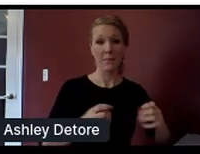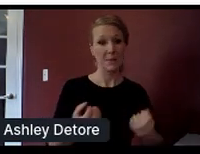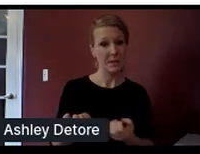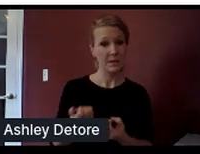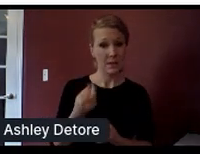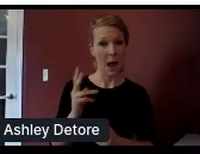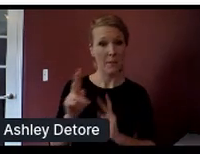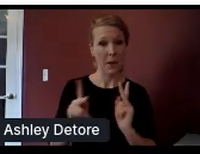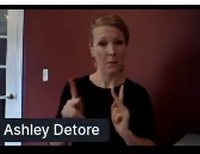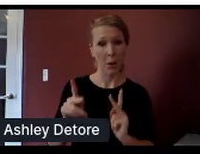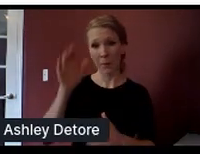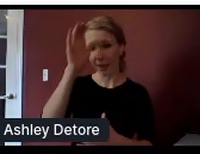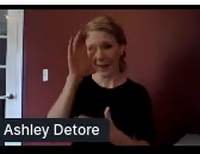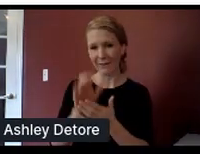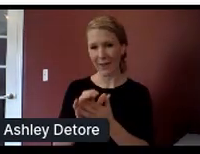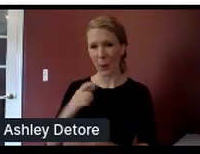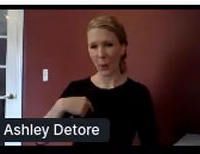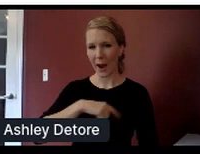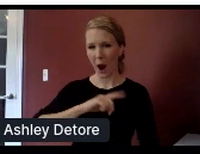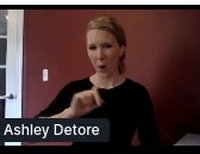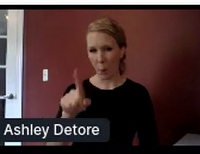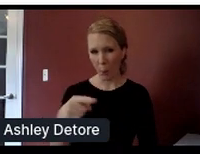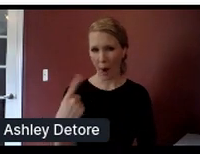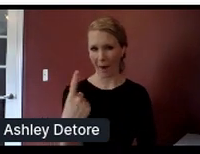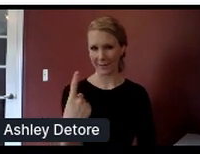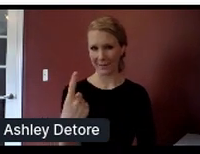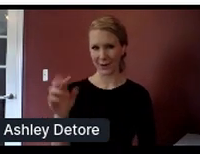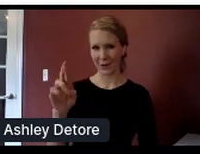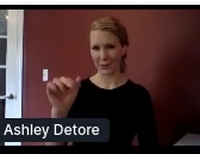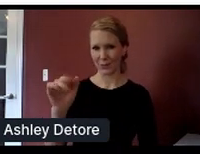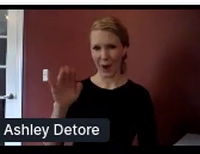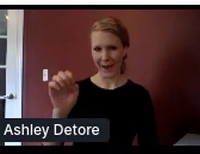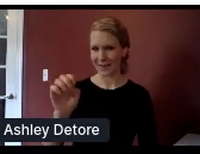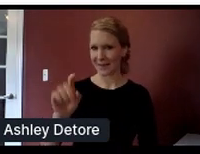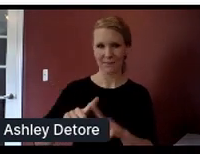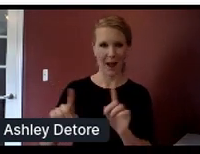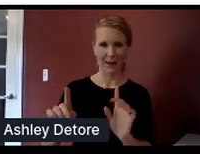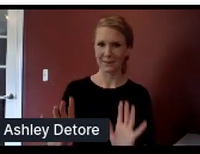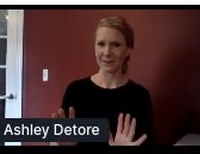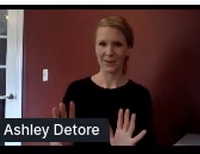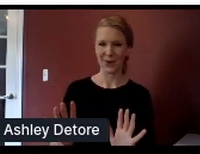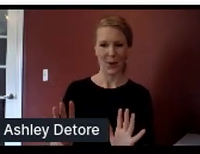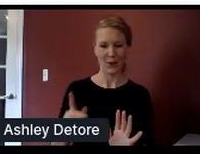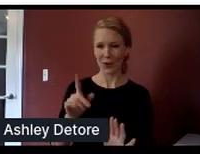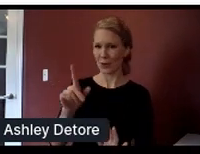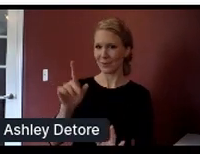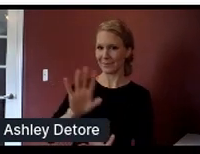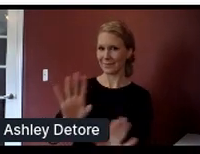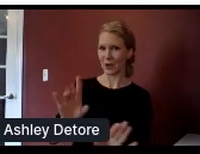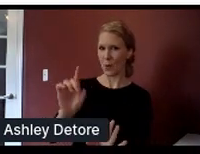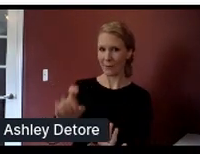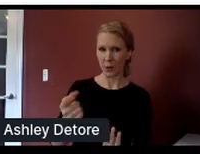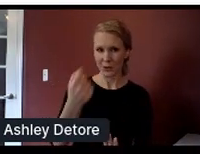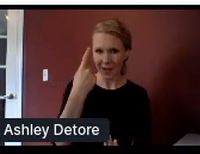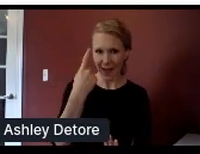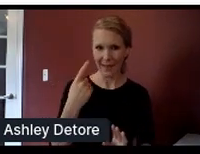But you need to understand that these are so central to how you navigate everyday life.